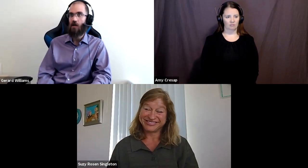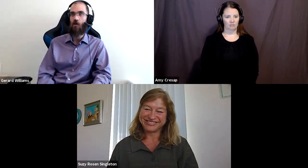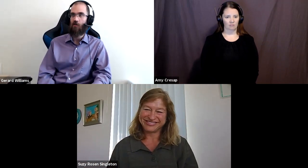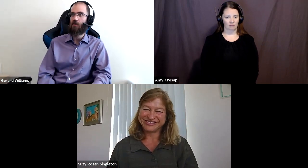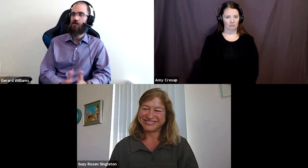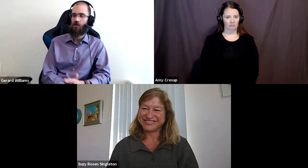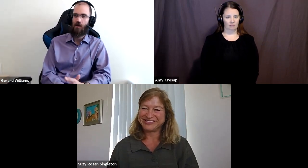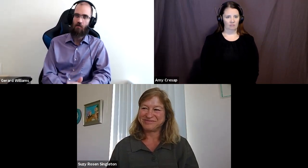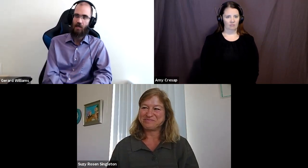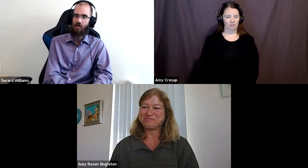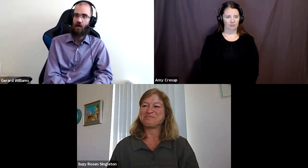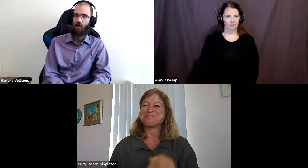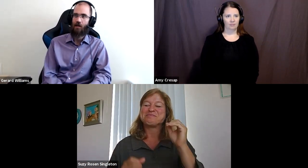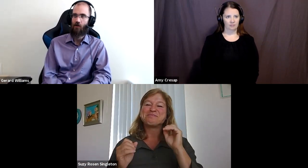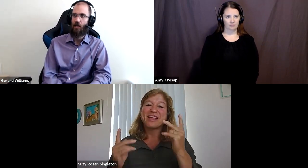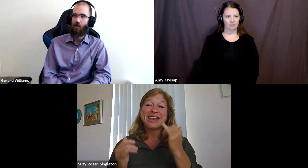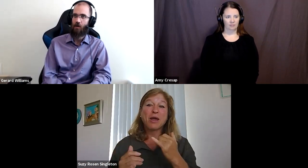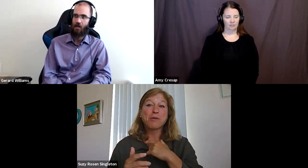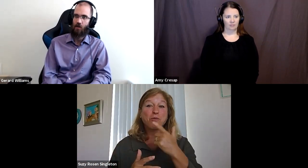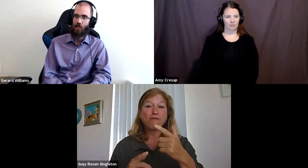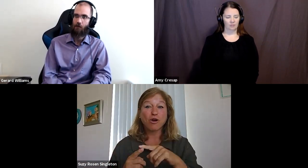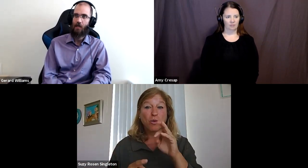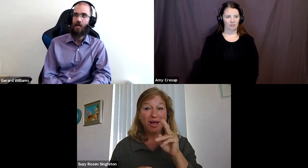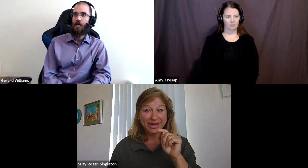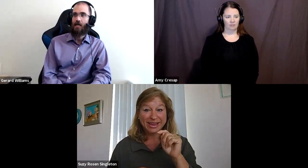if you have concerns or complaints about hearing aid compatibility.